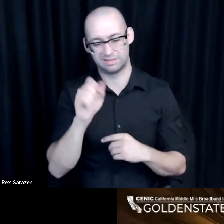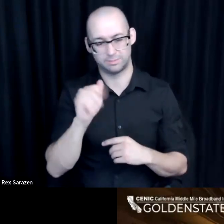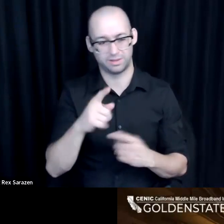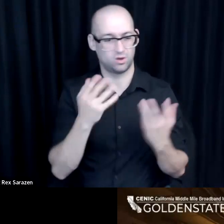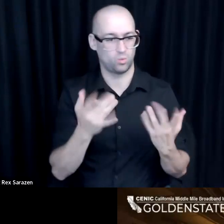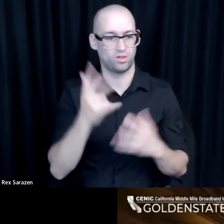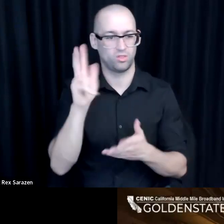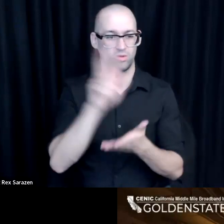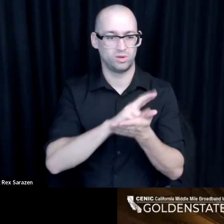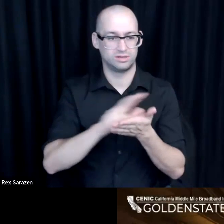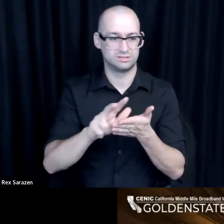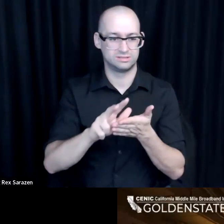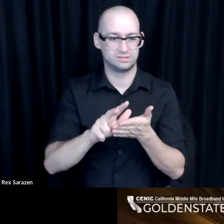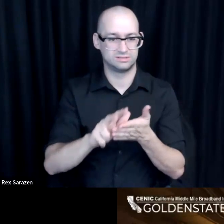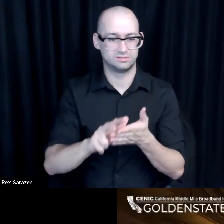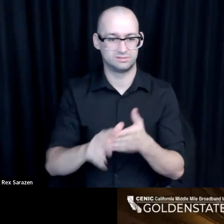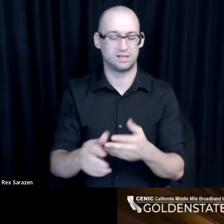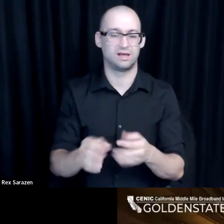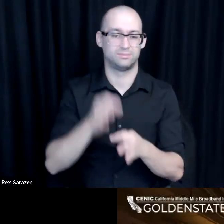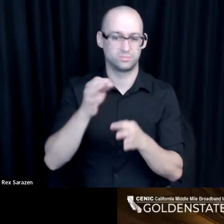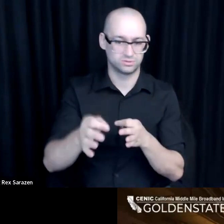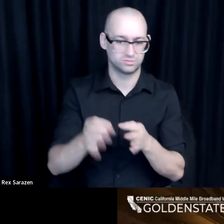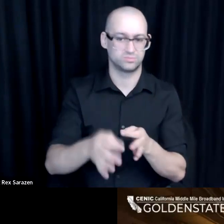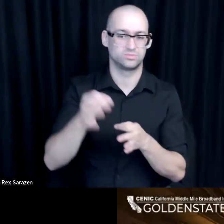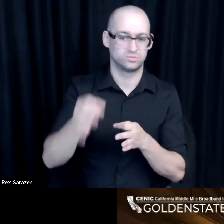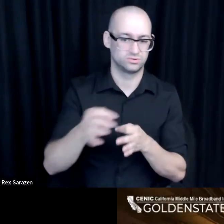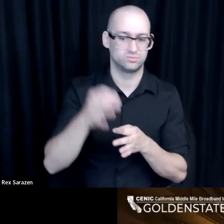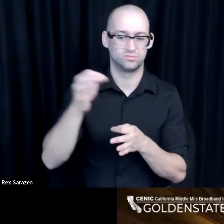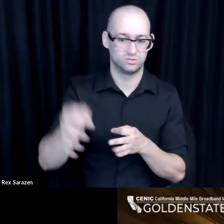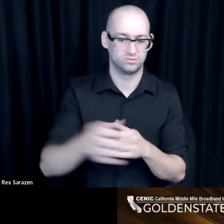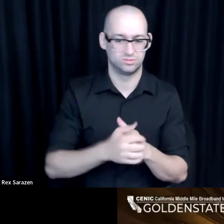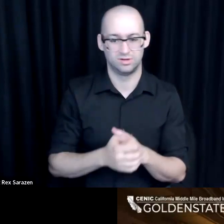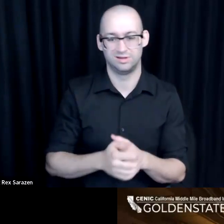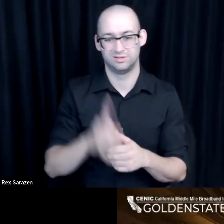out. They keep putting us off. And that's one of the reasons why I feel we really need broadband